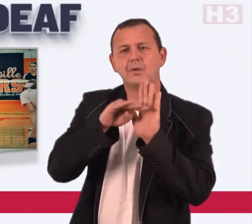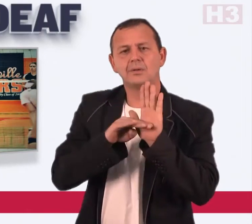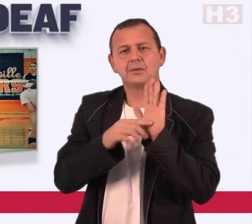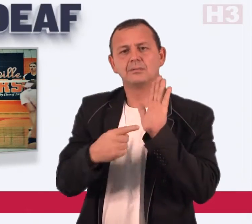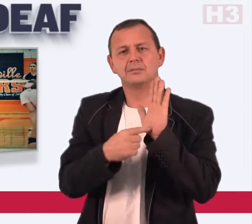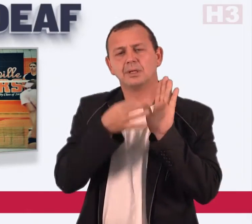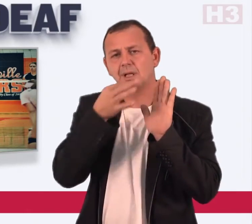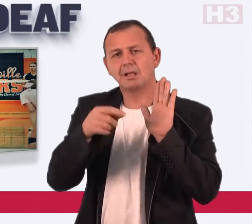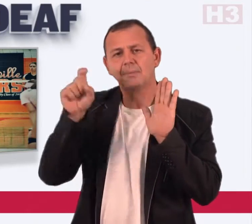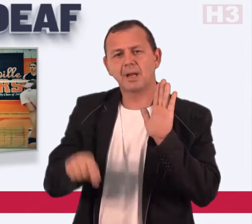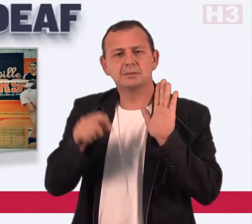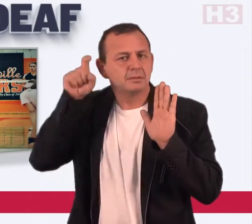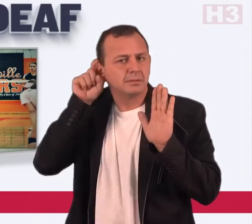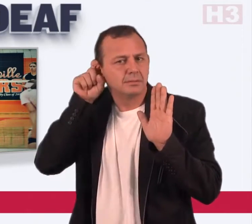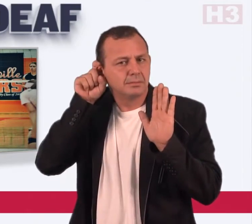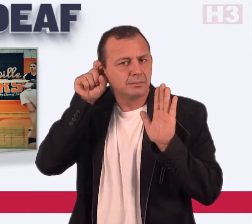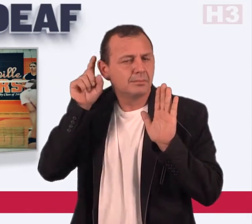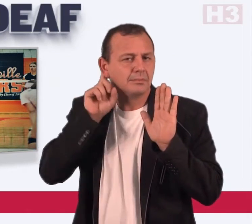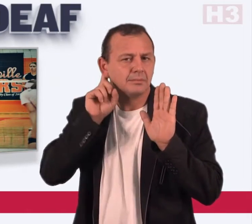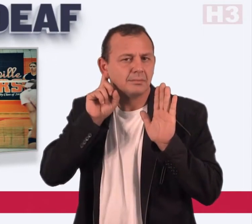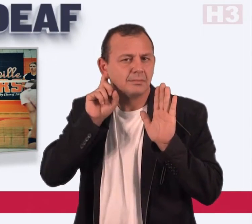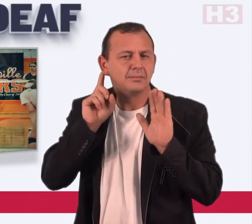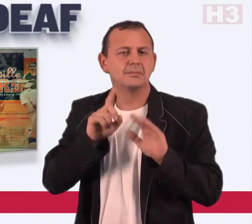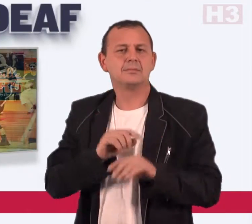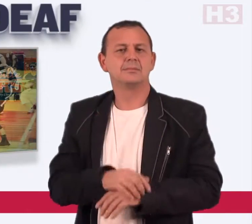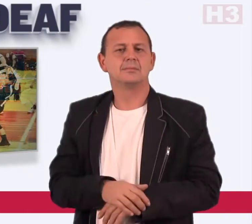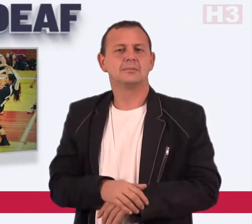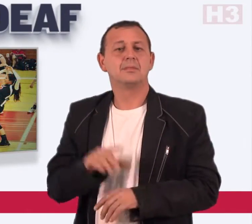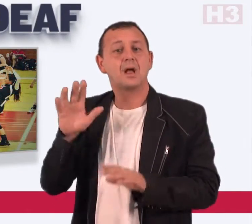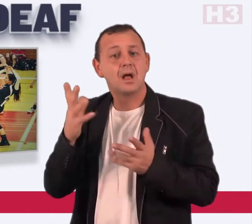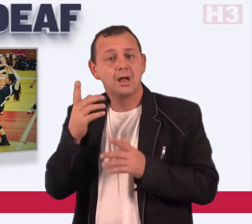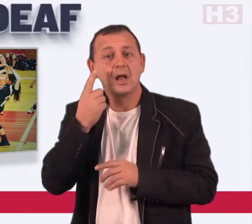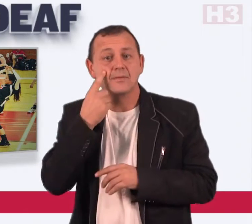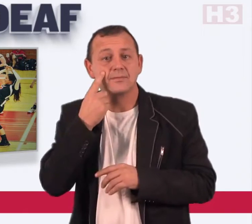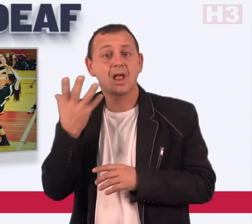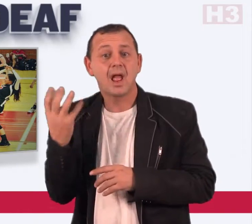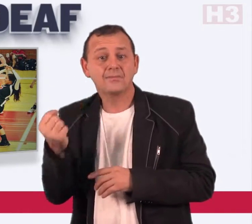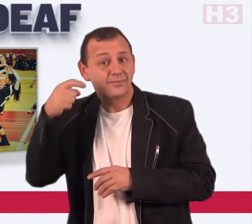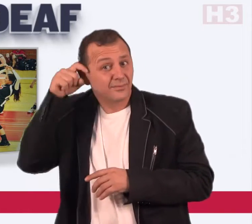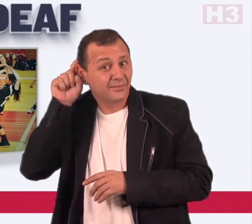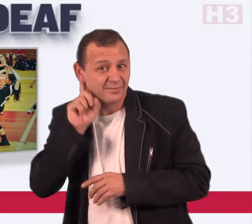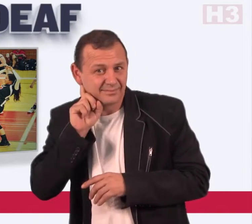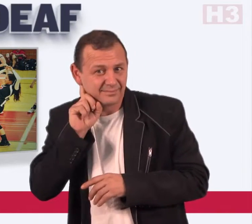national Deaf volleyball. If she was caught with